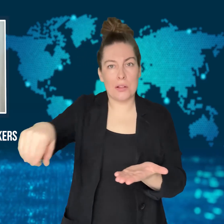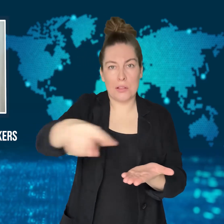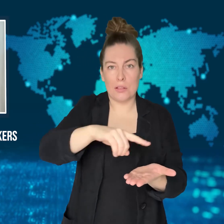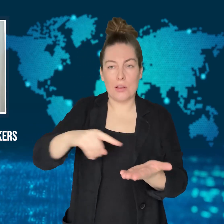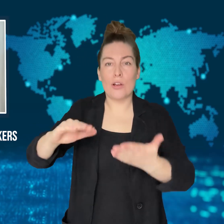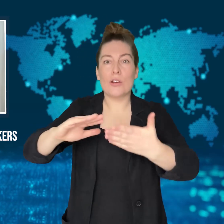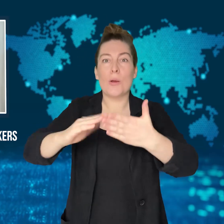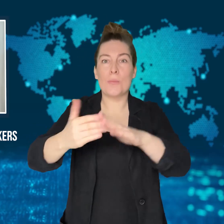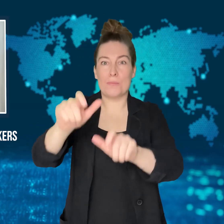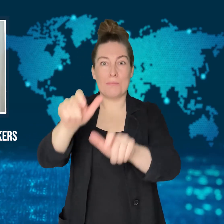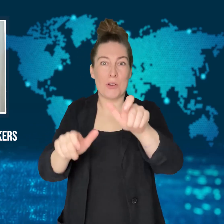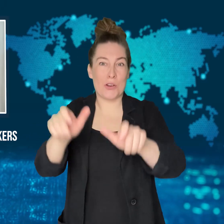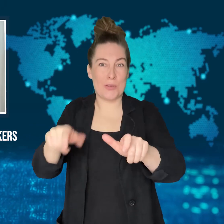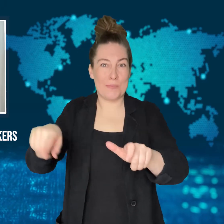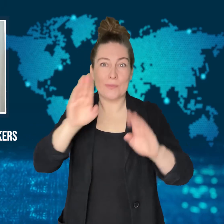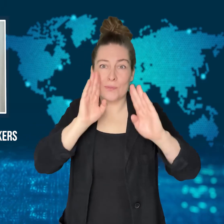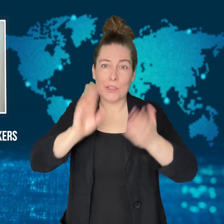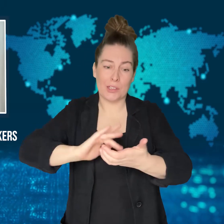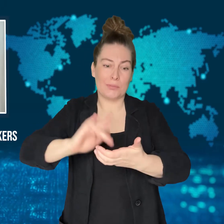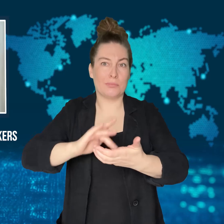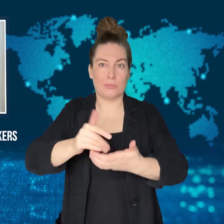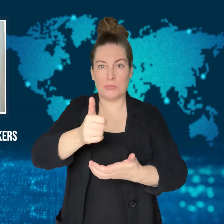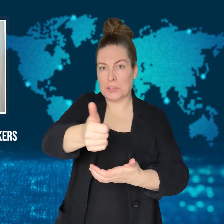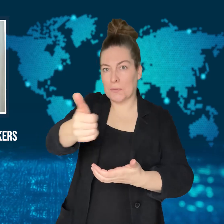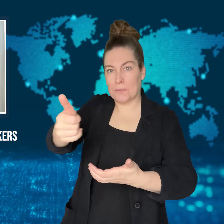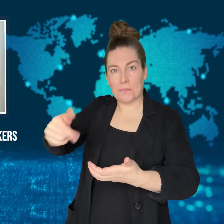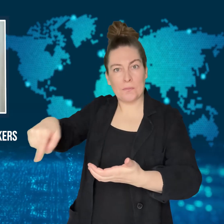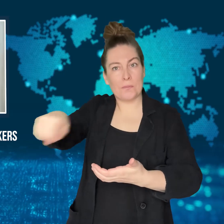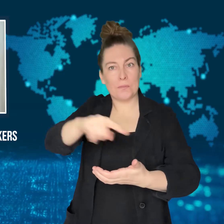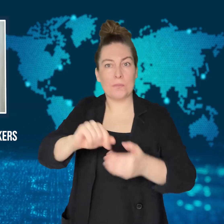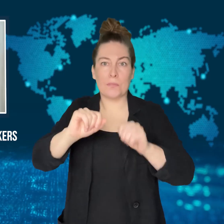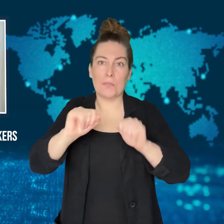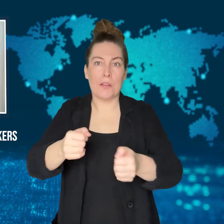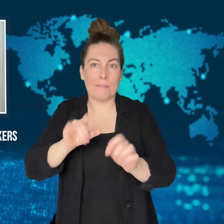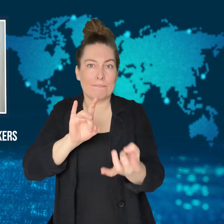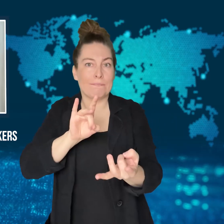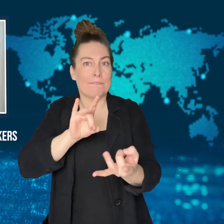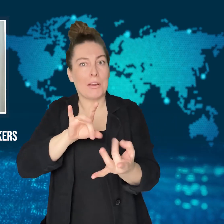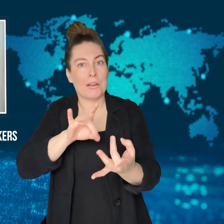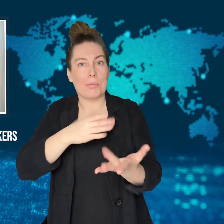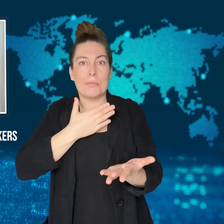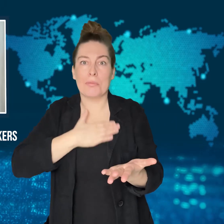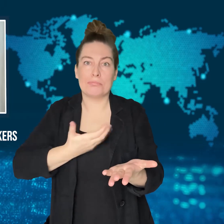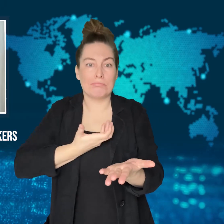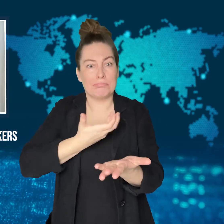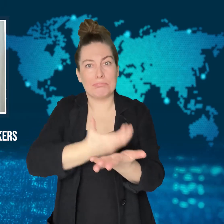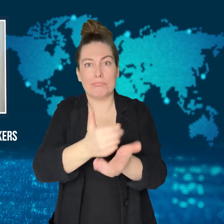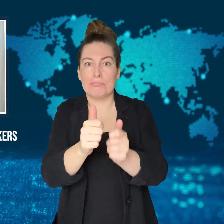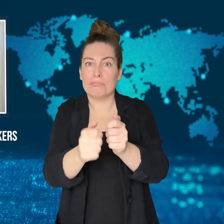According to the CEO, the community will provide feedback on content.